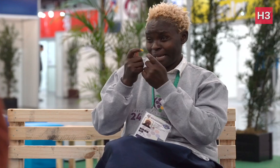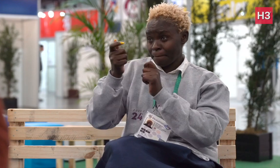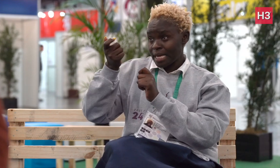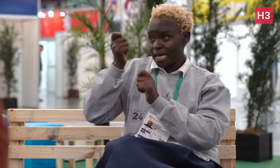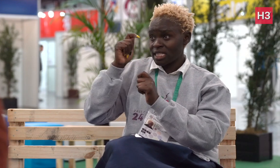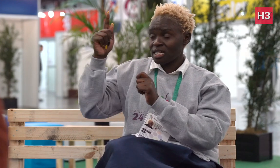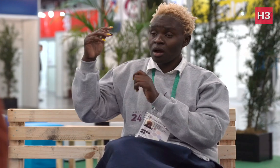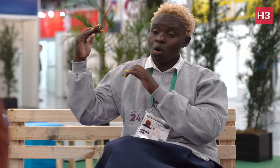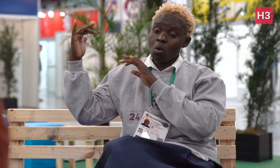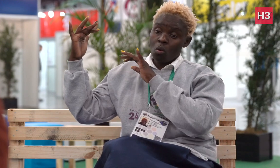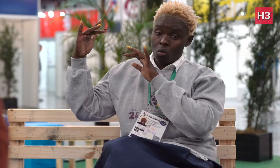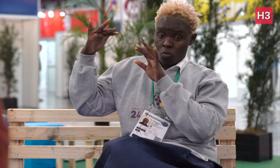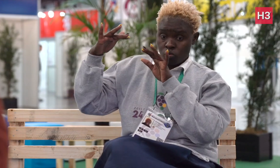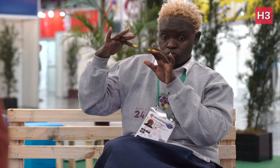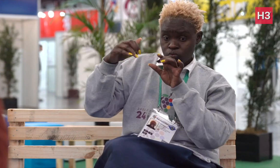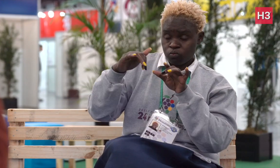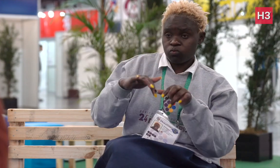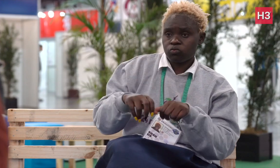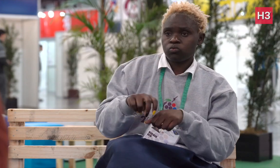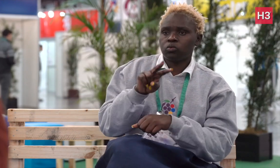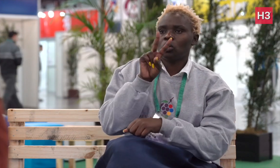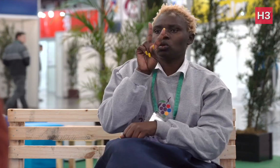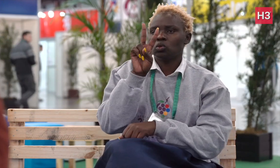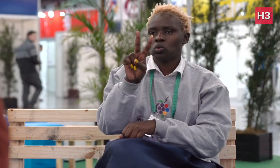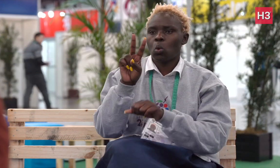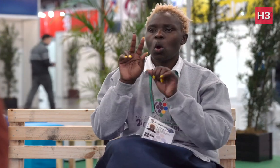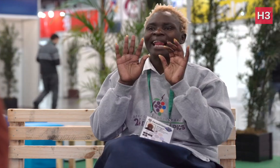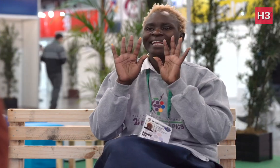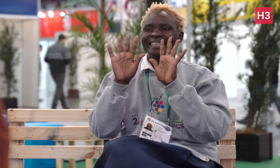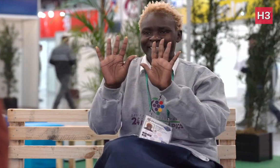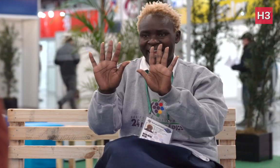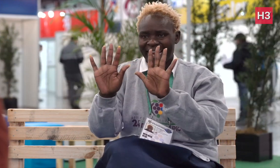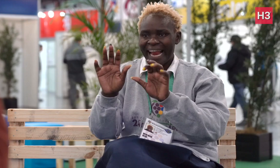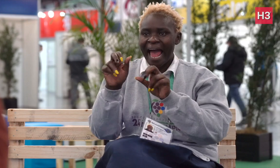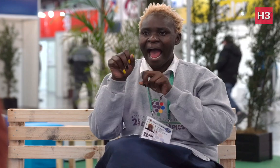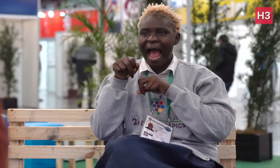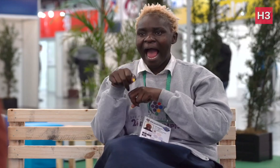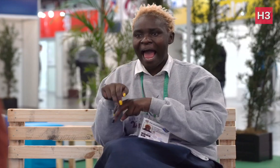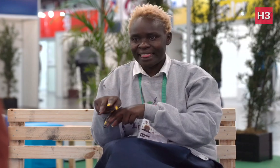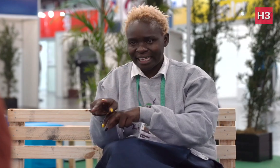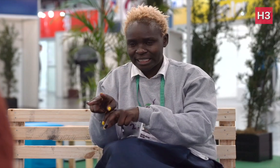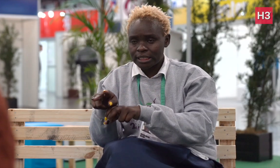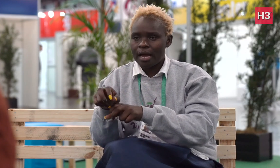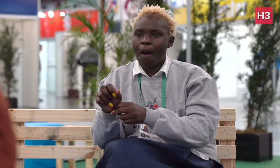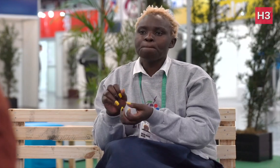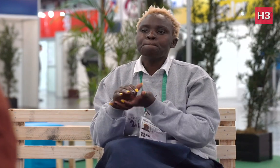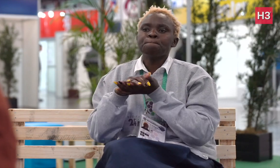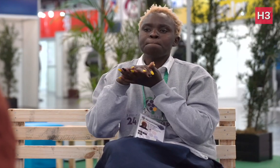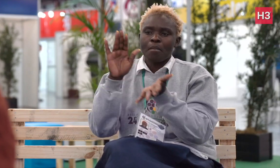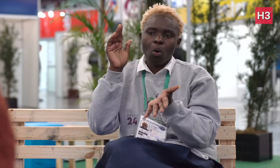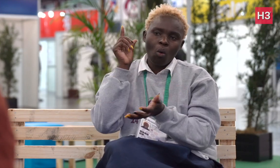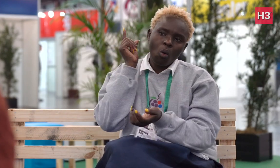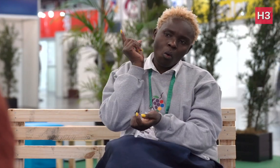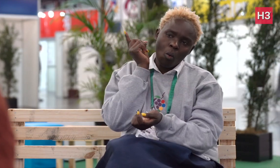Kenya sent 210 athletes here. We have more female athletes